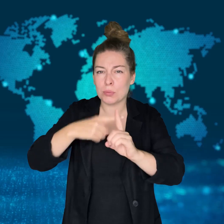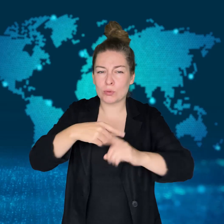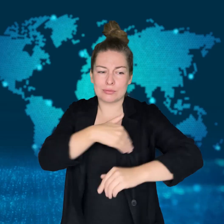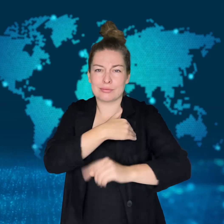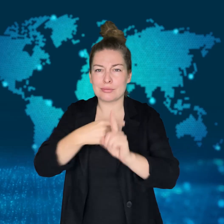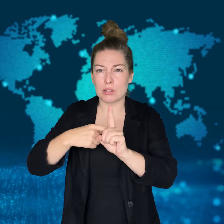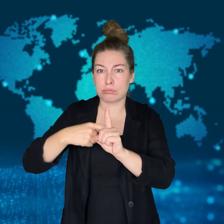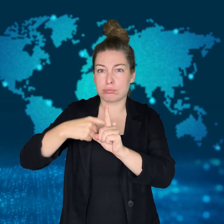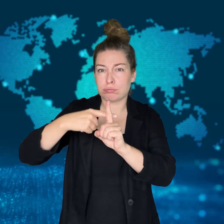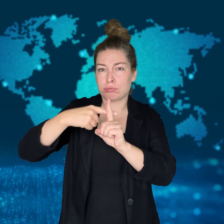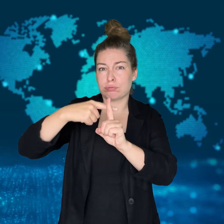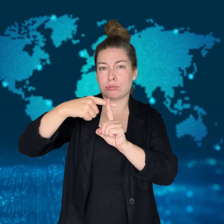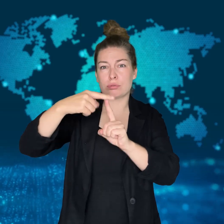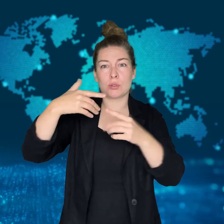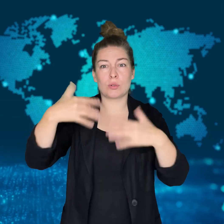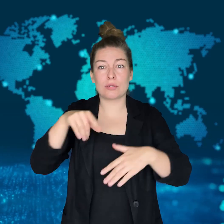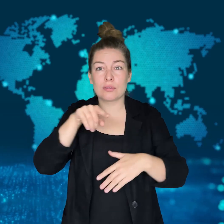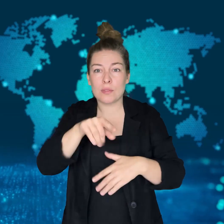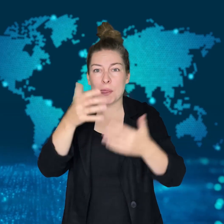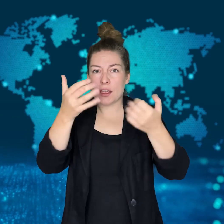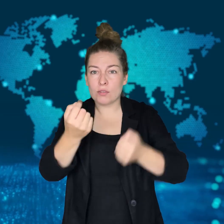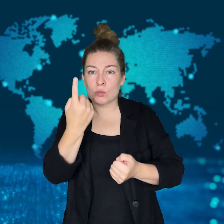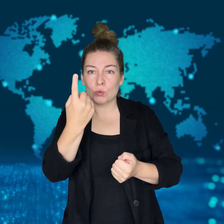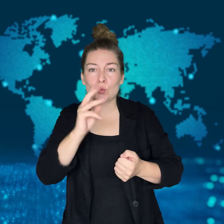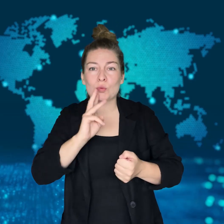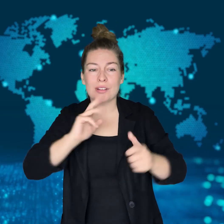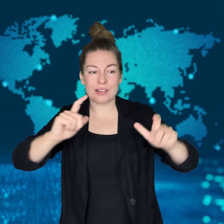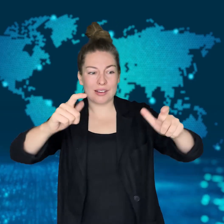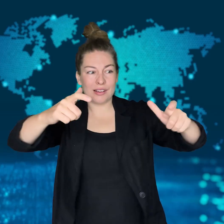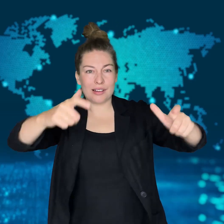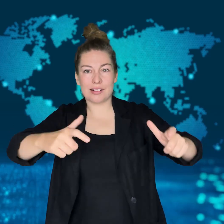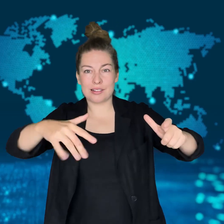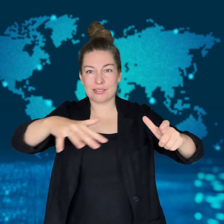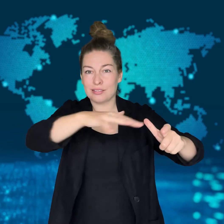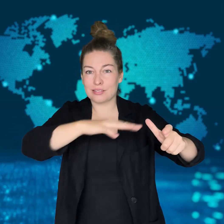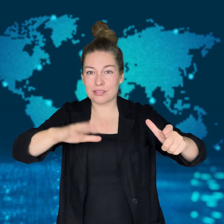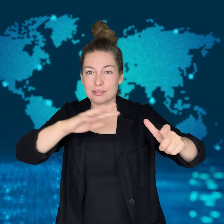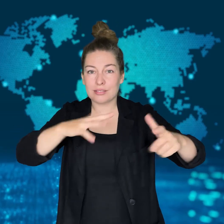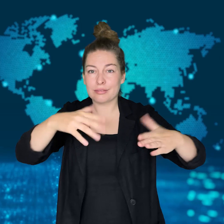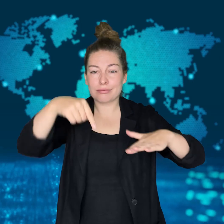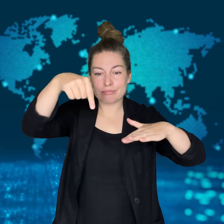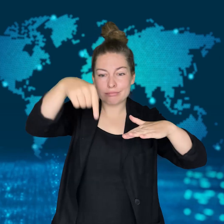The drought and high temperatures experienced by